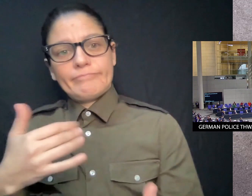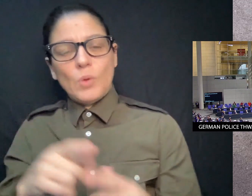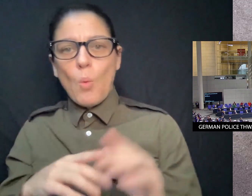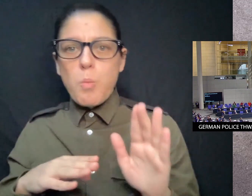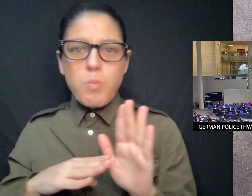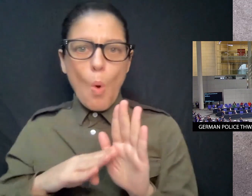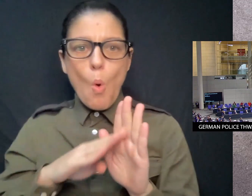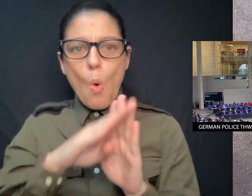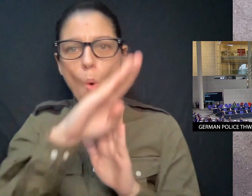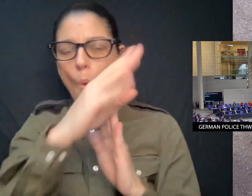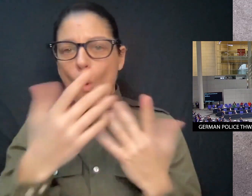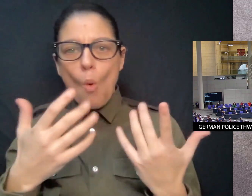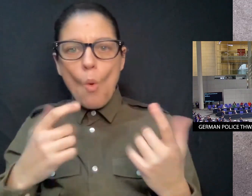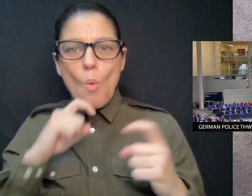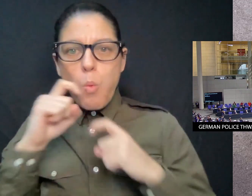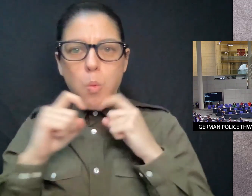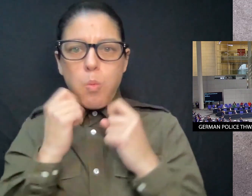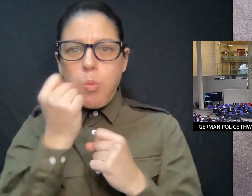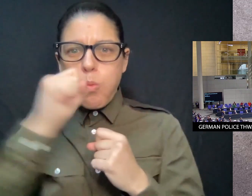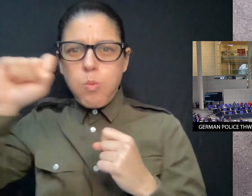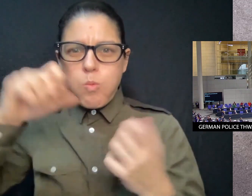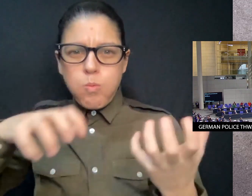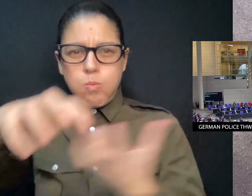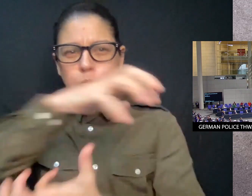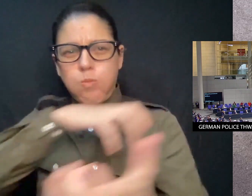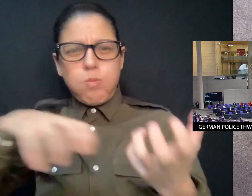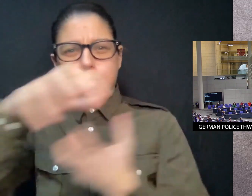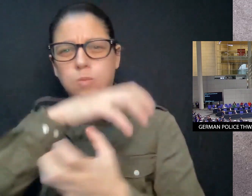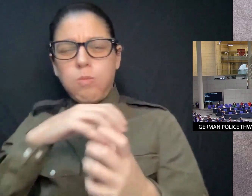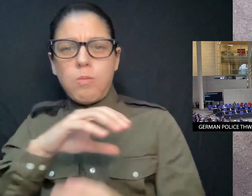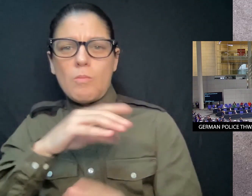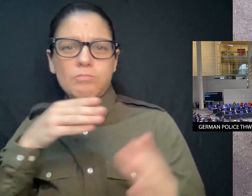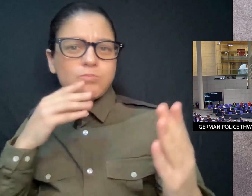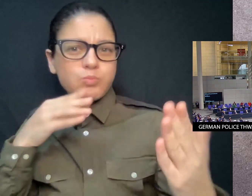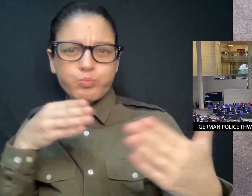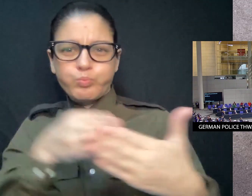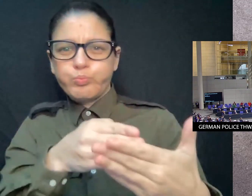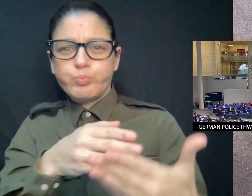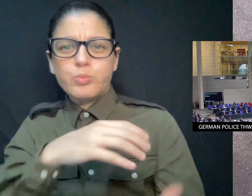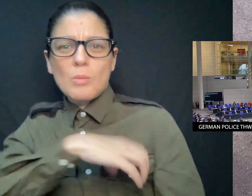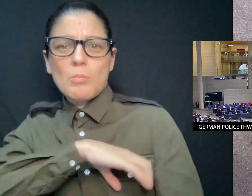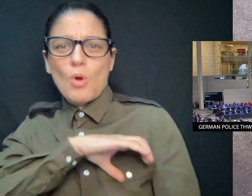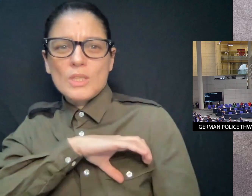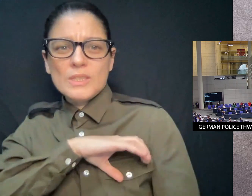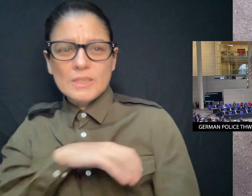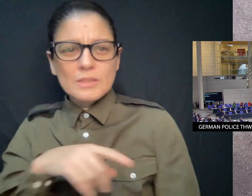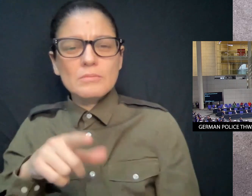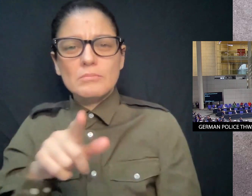Germany is dealing with an uptick in violence against police journalists